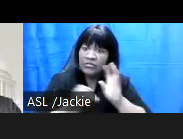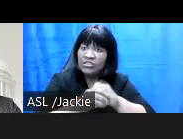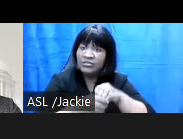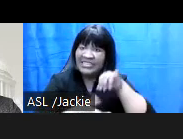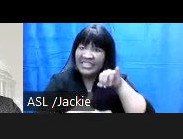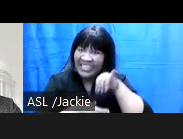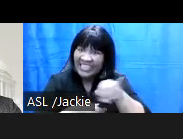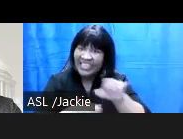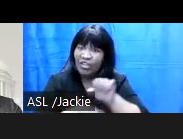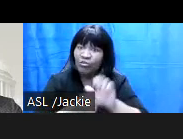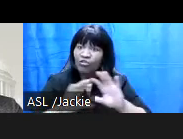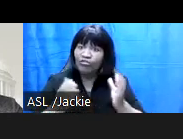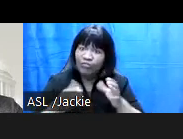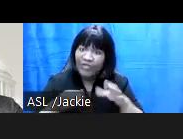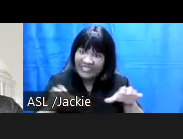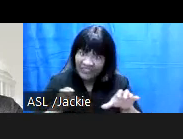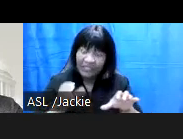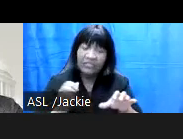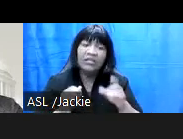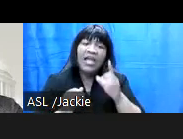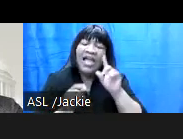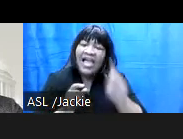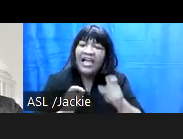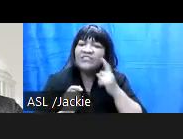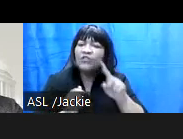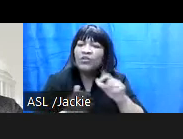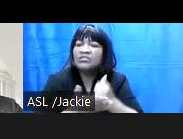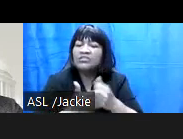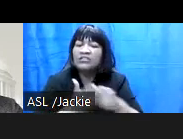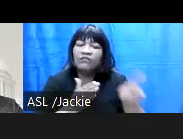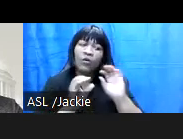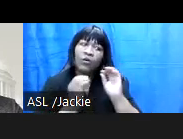or other engagement activity is to ask for the assistance of organizations they have worked with